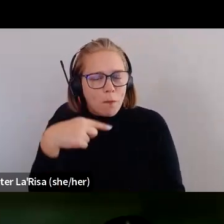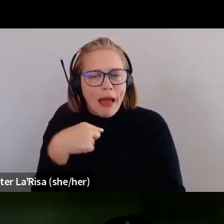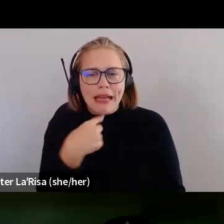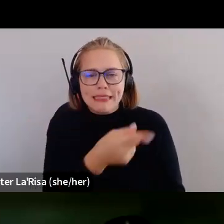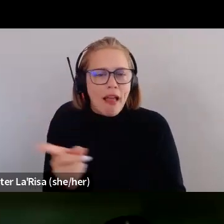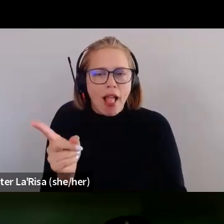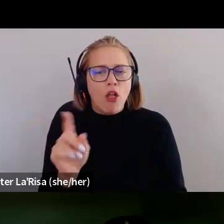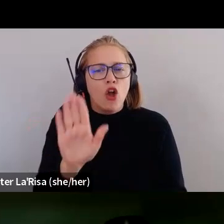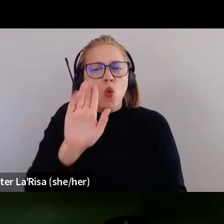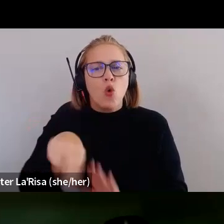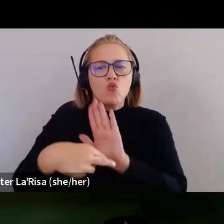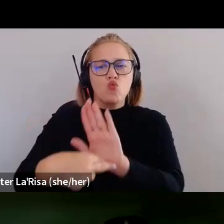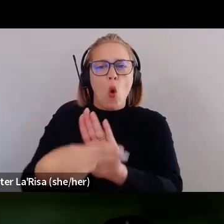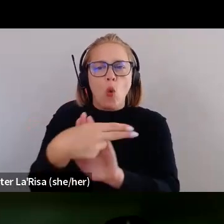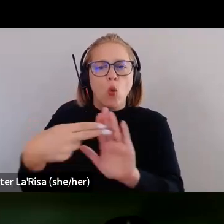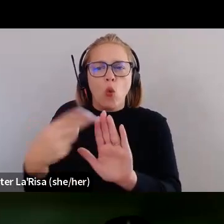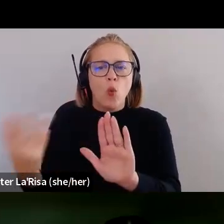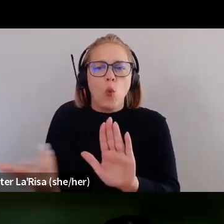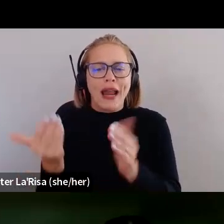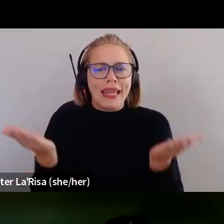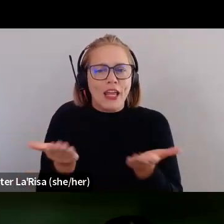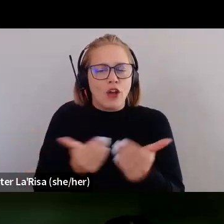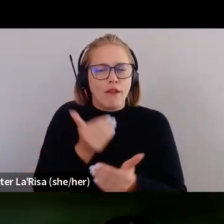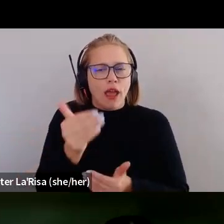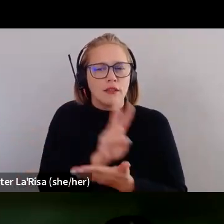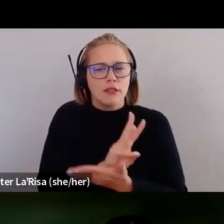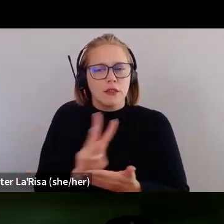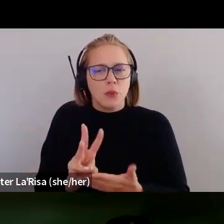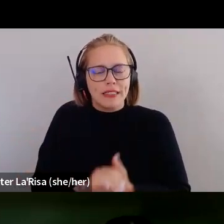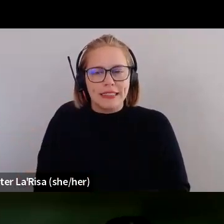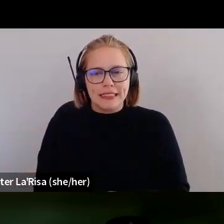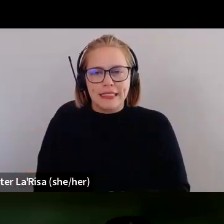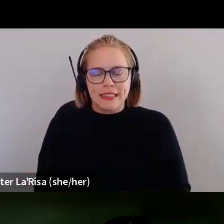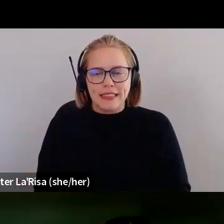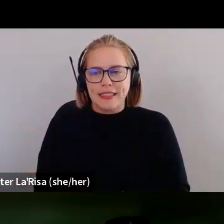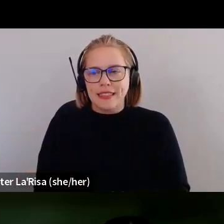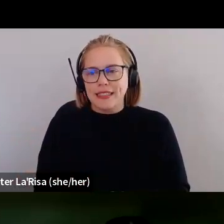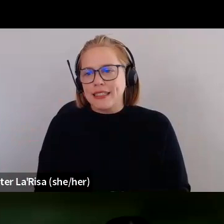because summer is kind of changing. So, yeah. Erica, before we move onto the next person, would you tell